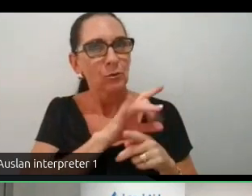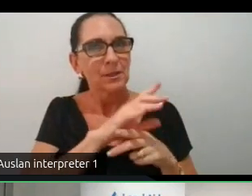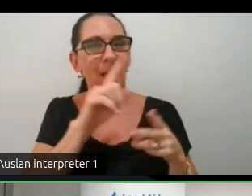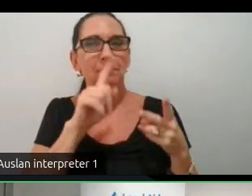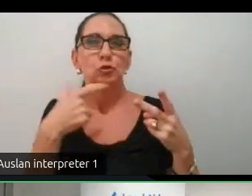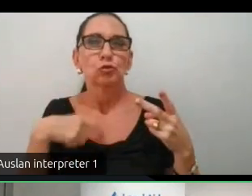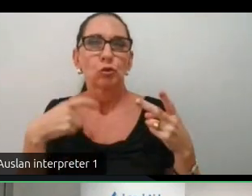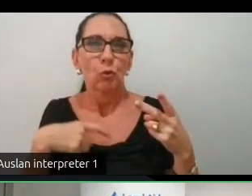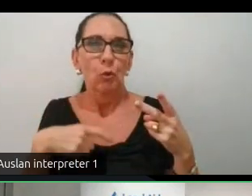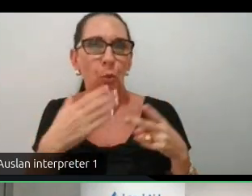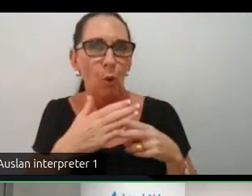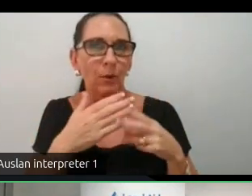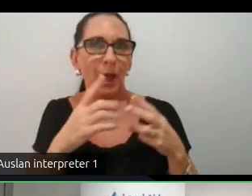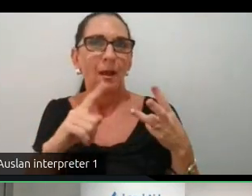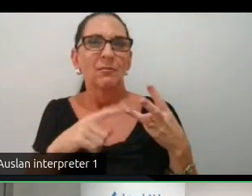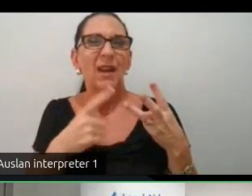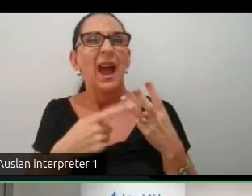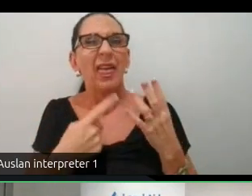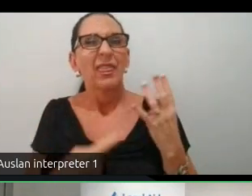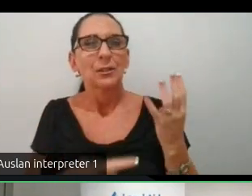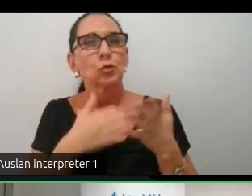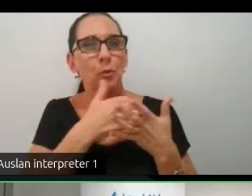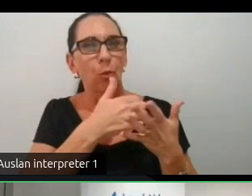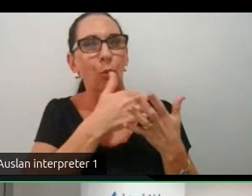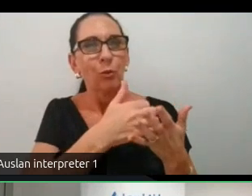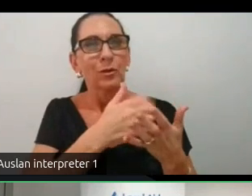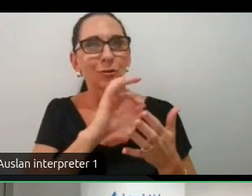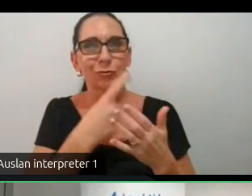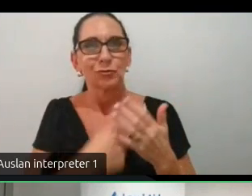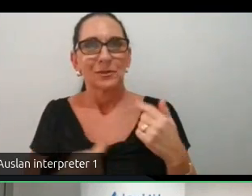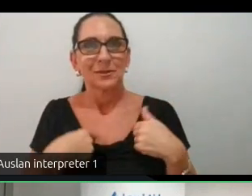a support worker, a social worker and other people supporting and wrapped around them if we're